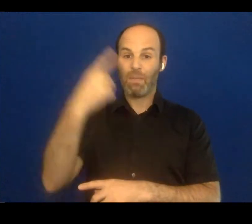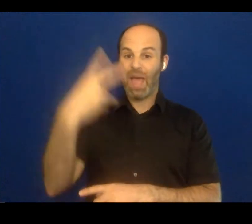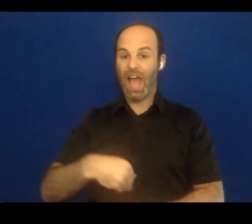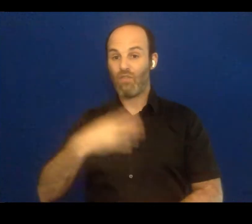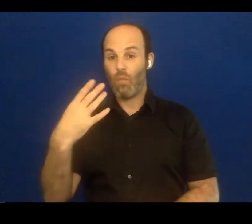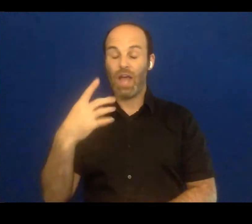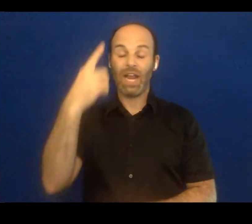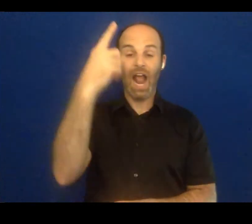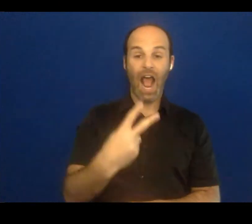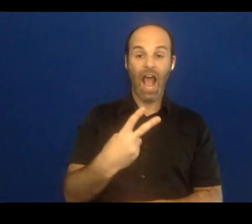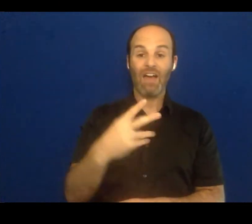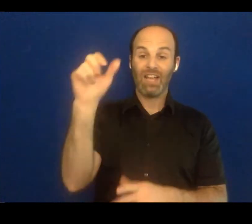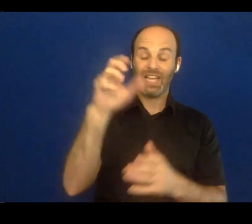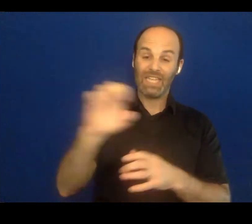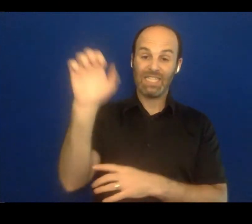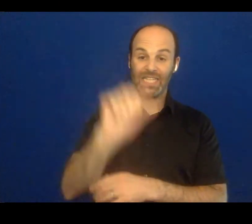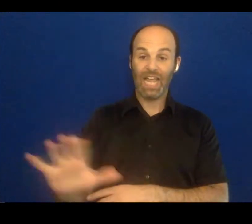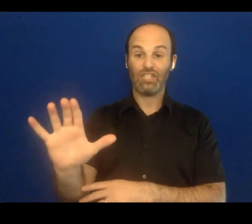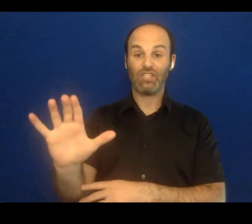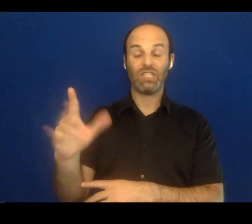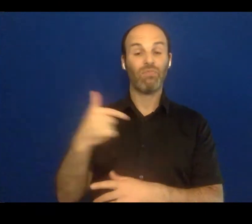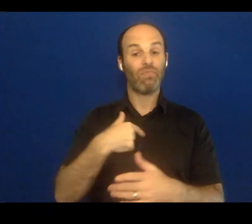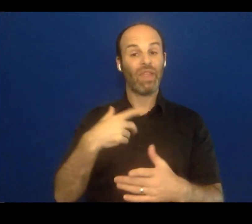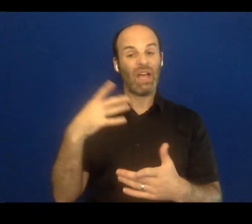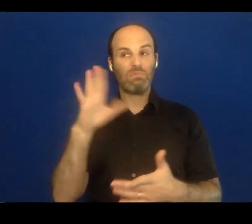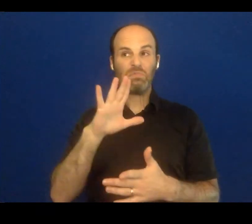IN MY LATE 20s AND WEARING A